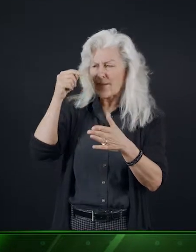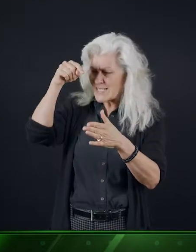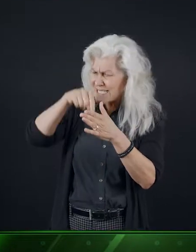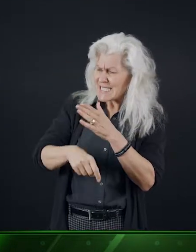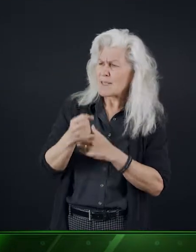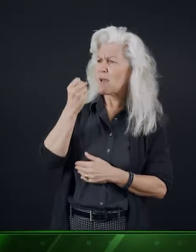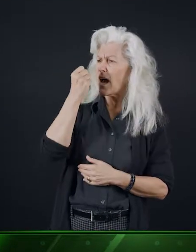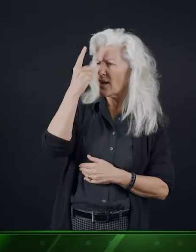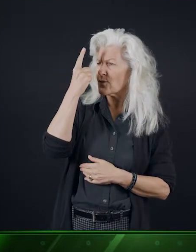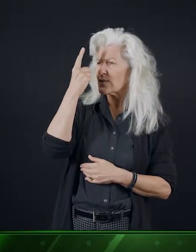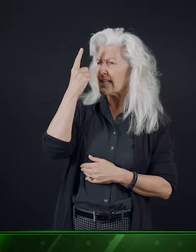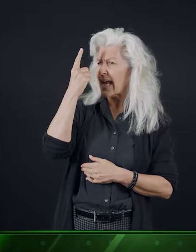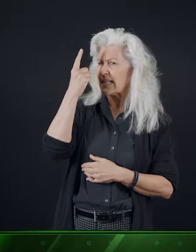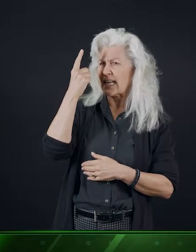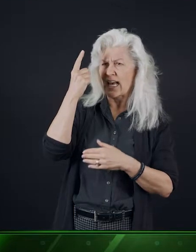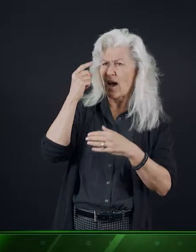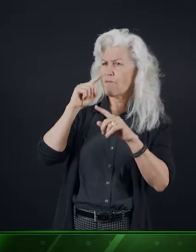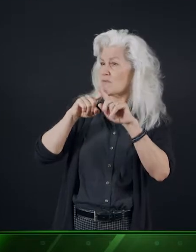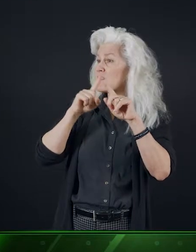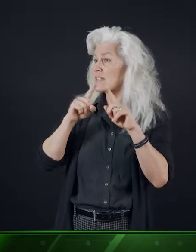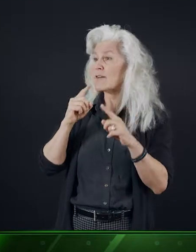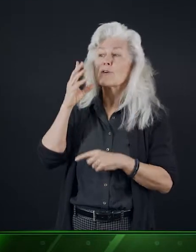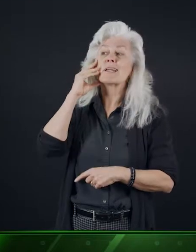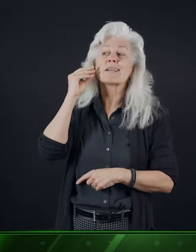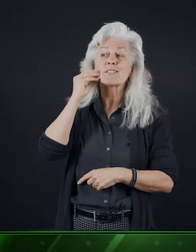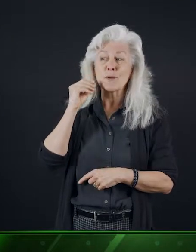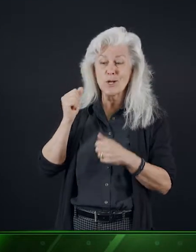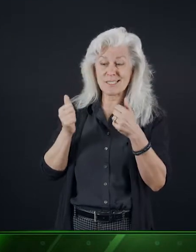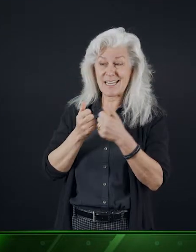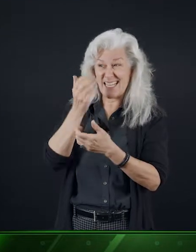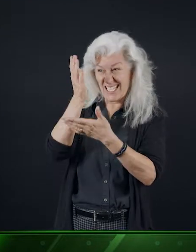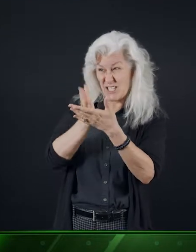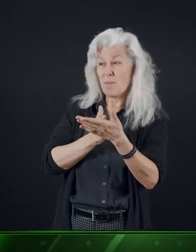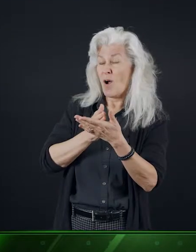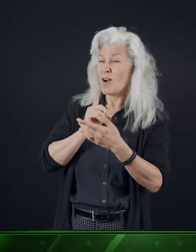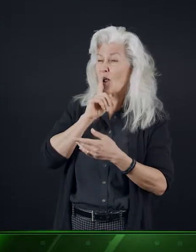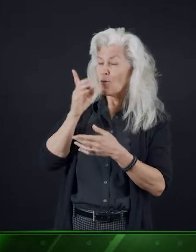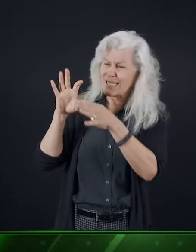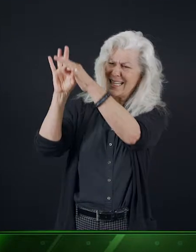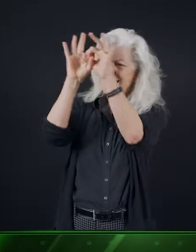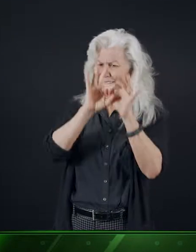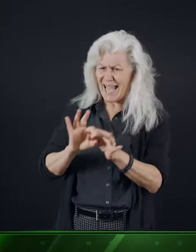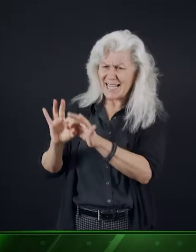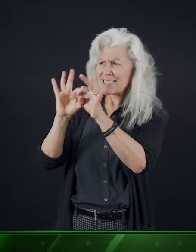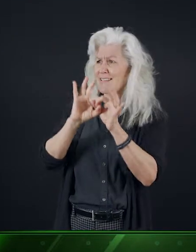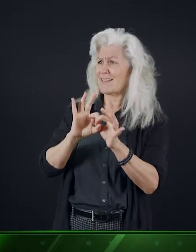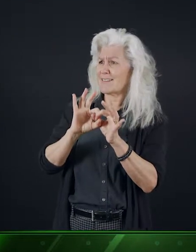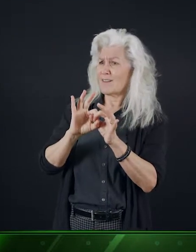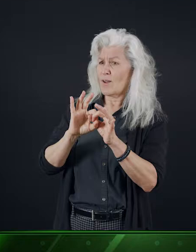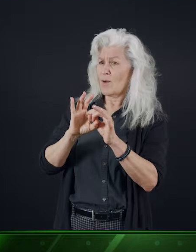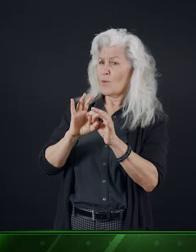of the holistic gaming experience and how each of these aspects are really interconnected when it comes to approaching accessibility.